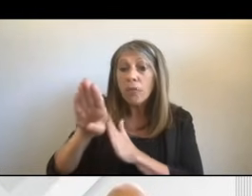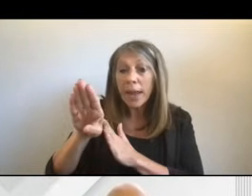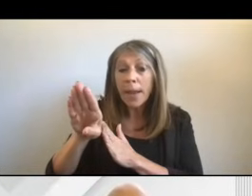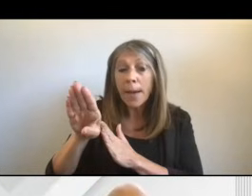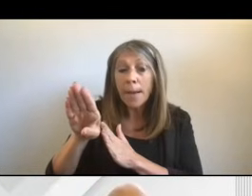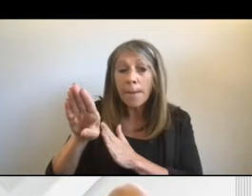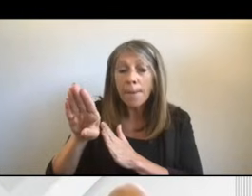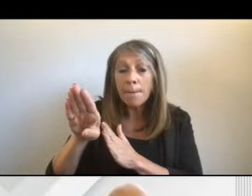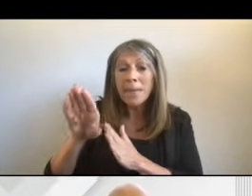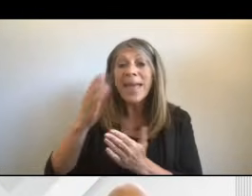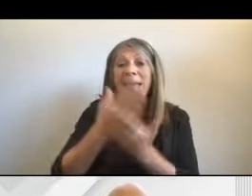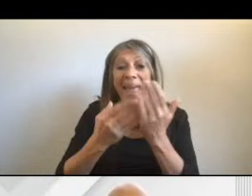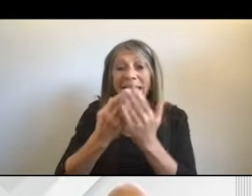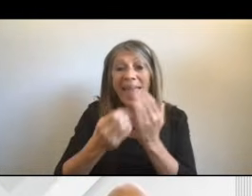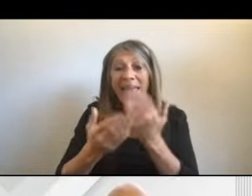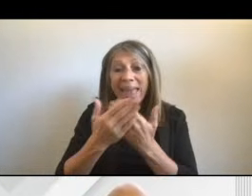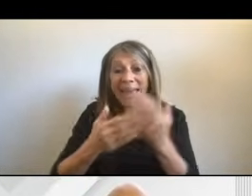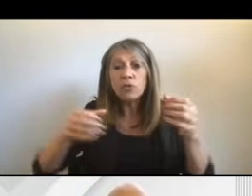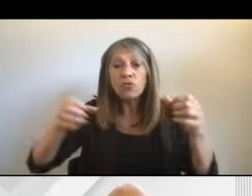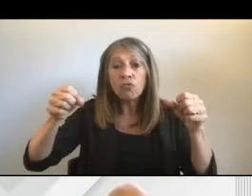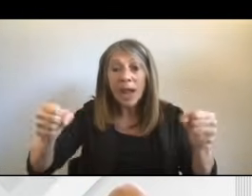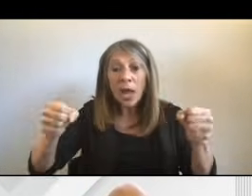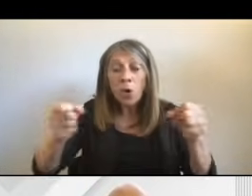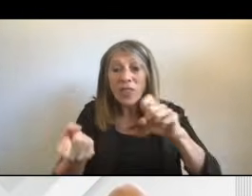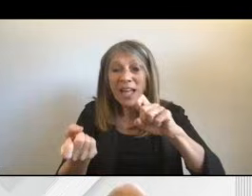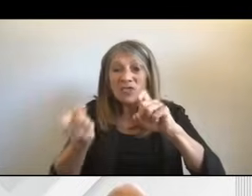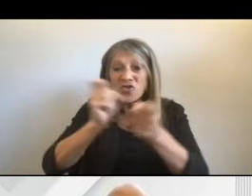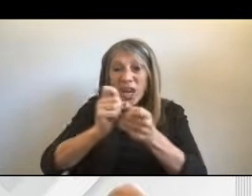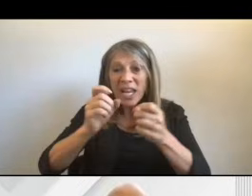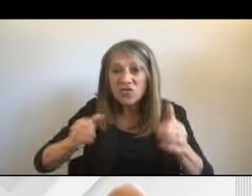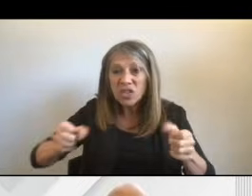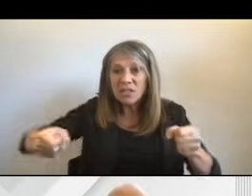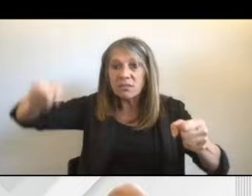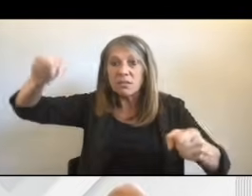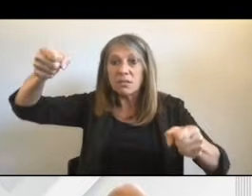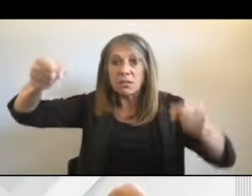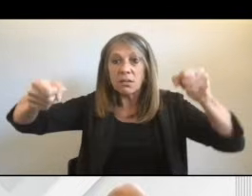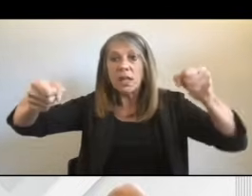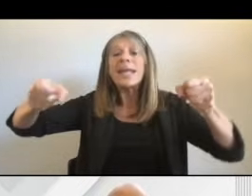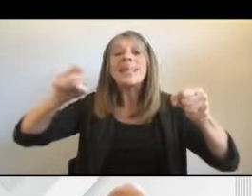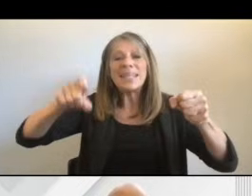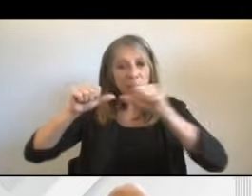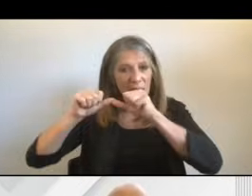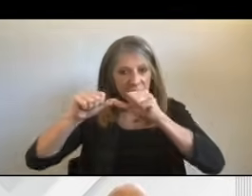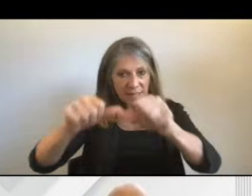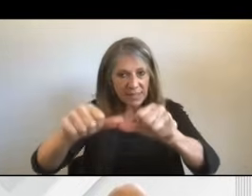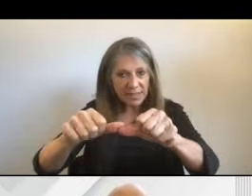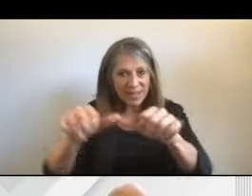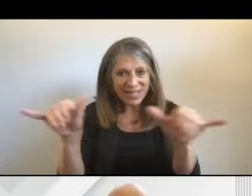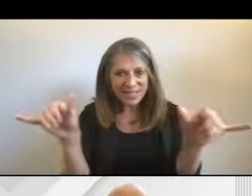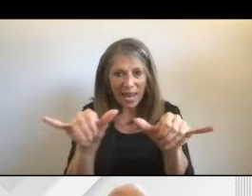handrail that changes heights along the way. It needs to be a consistent height and stay